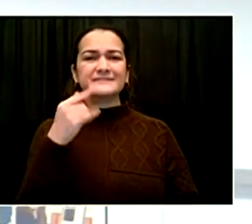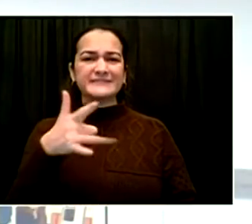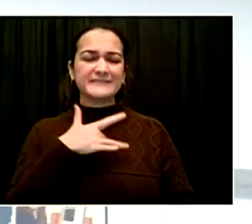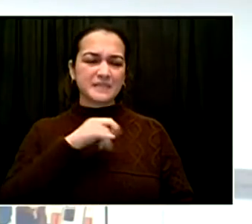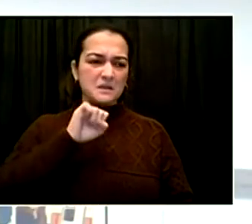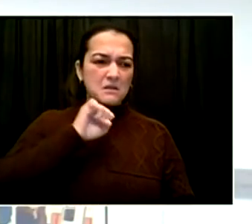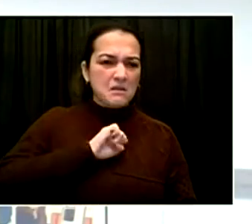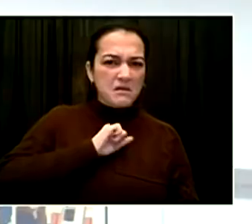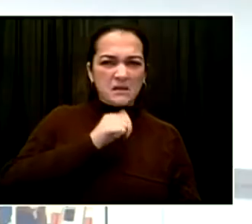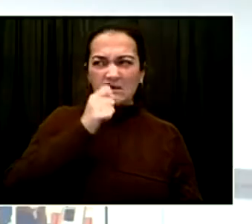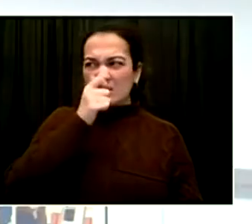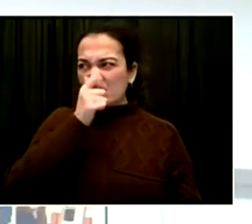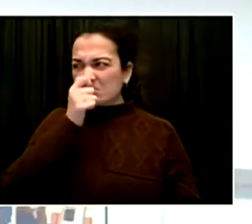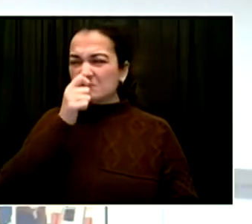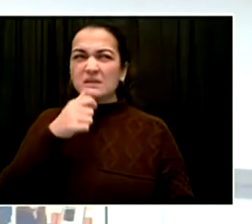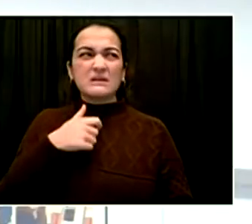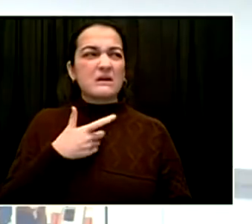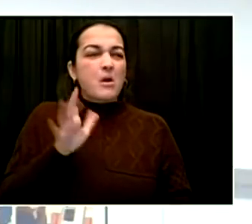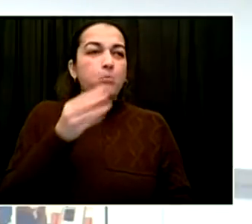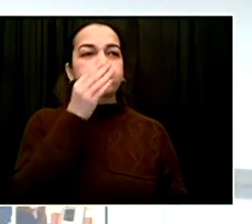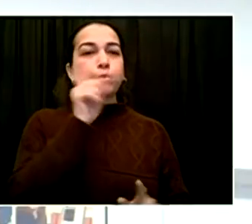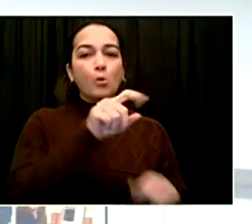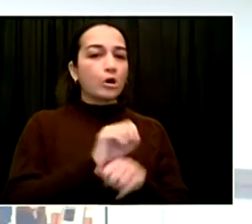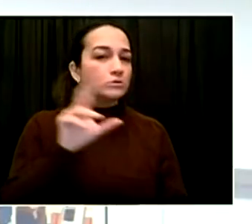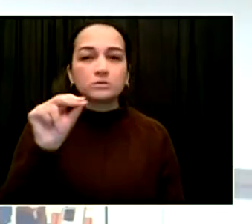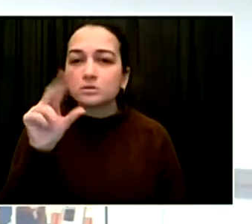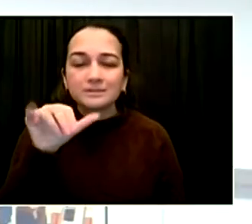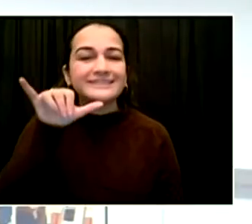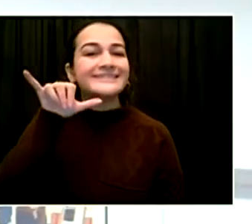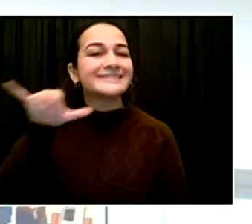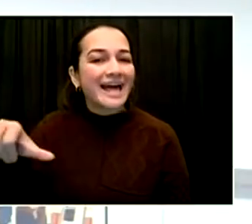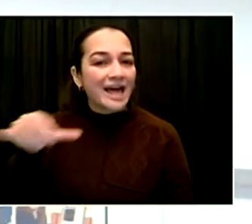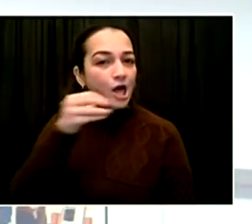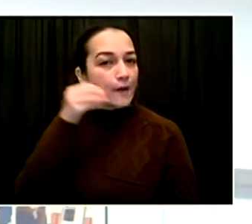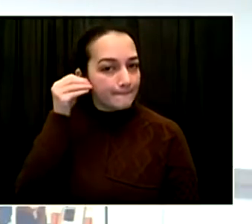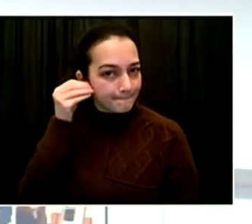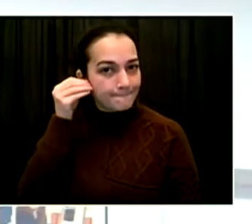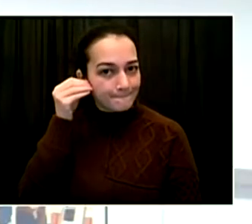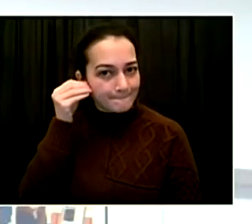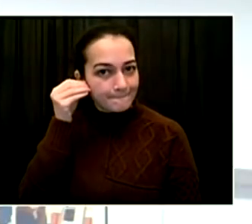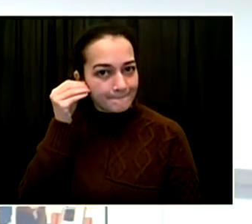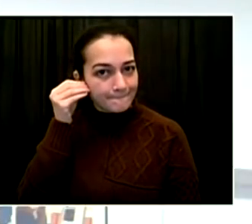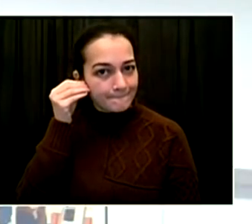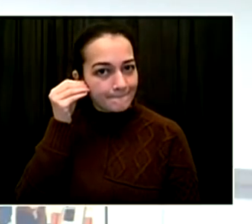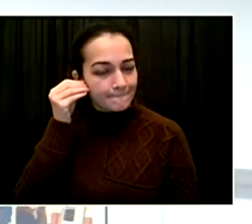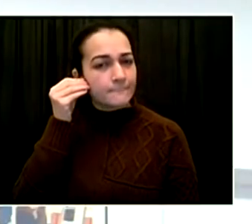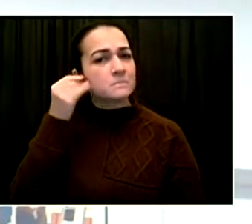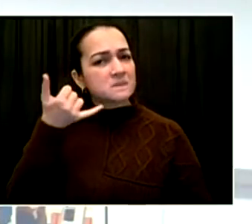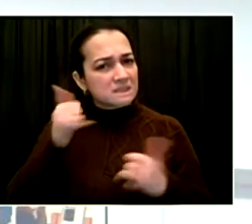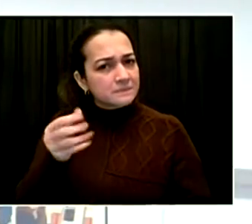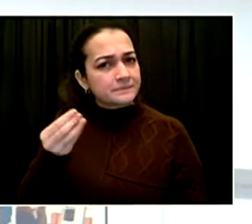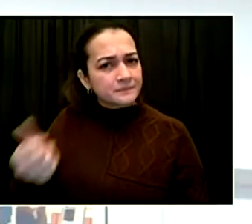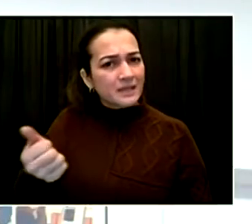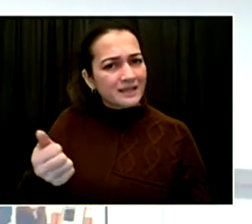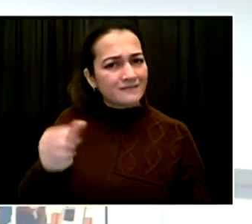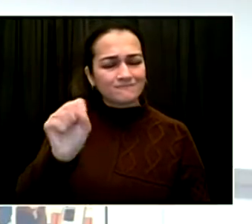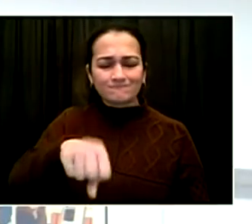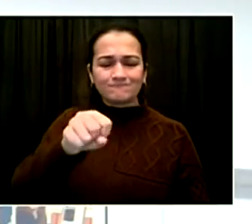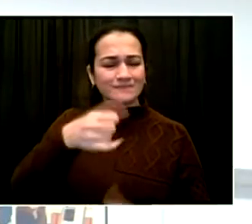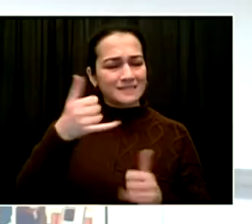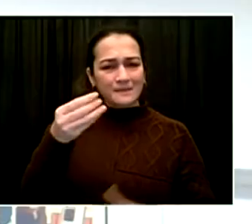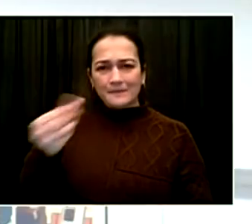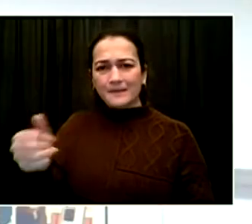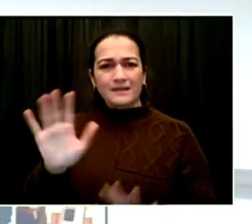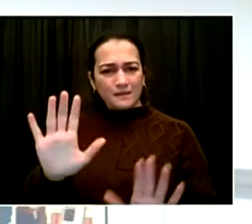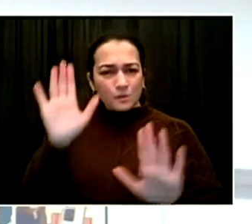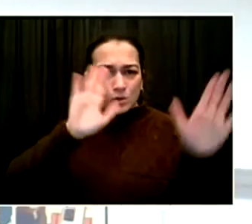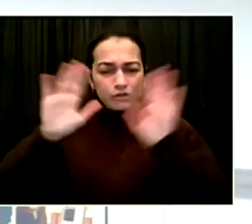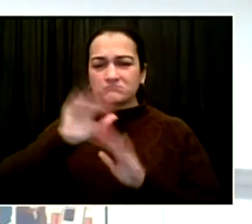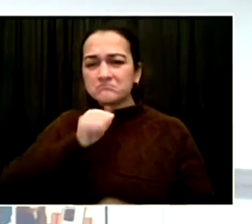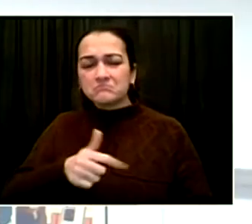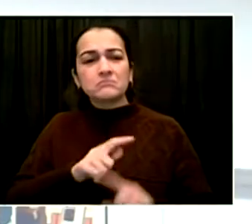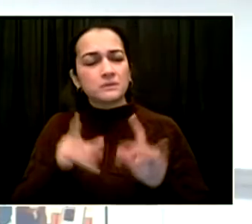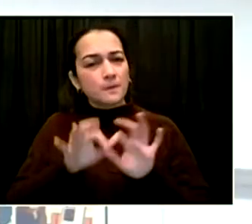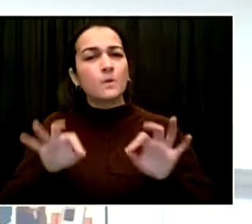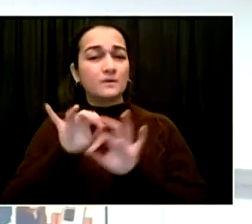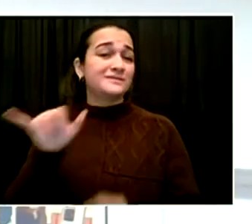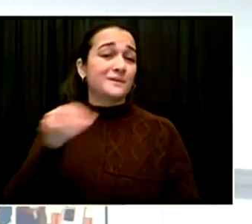SICK OR EXPERIENCING THE